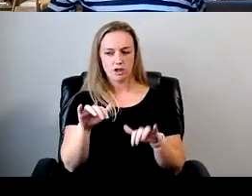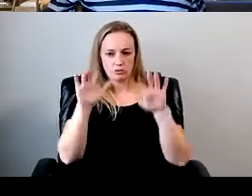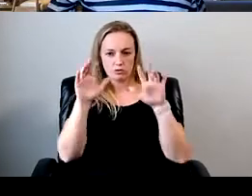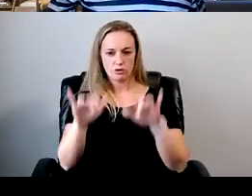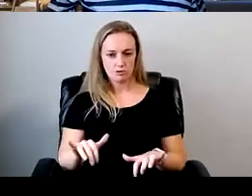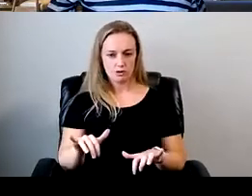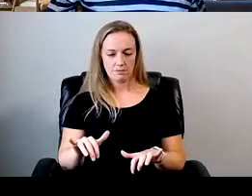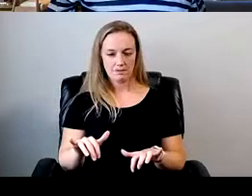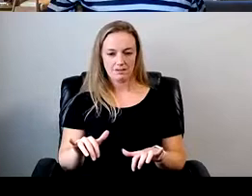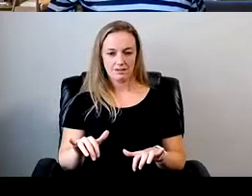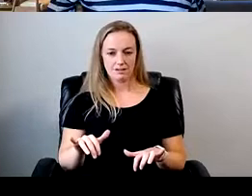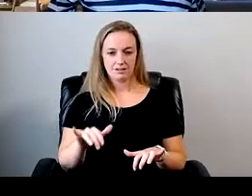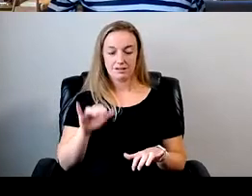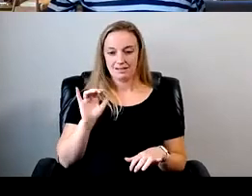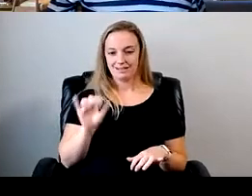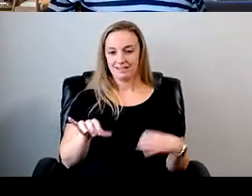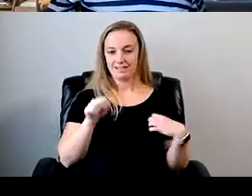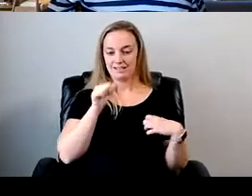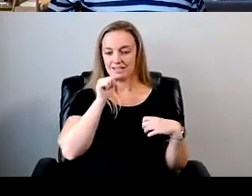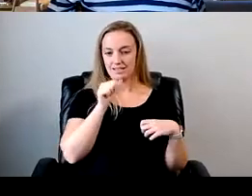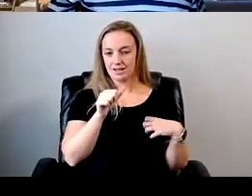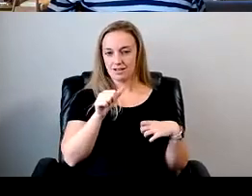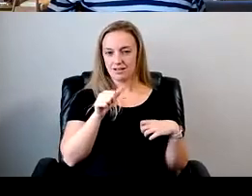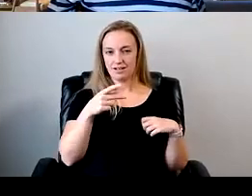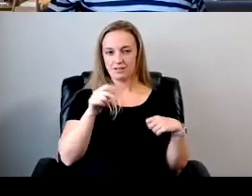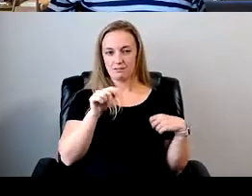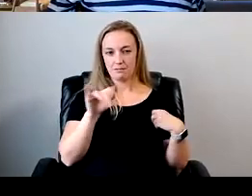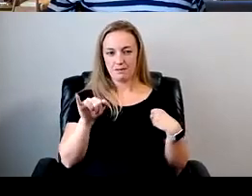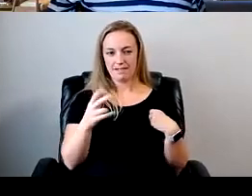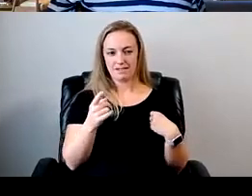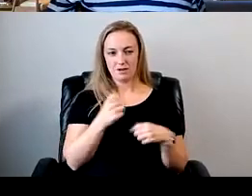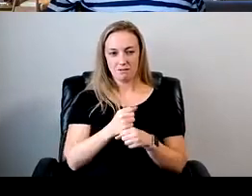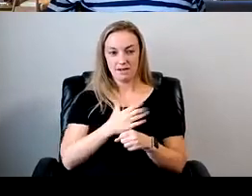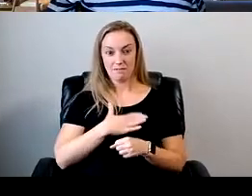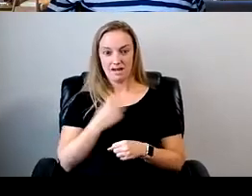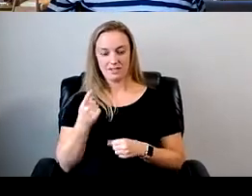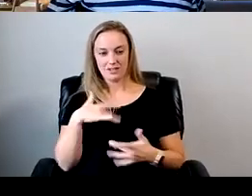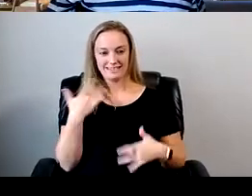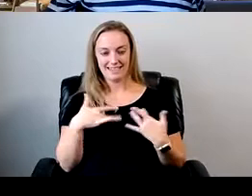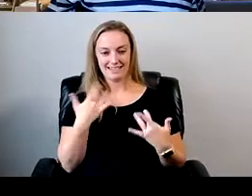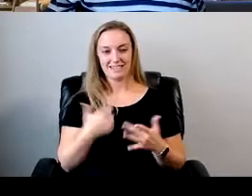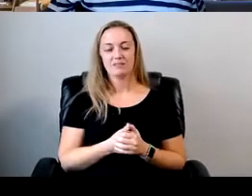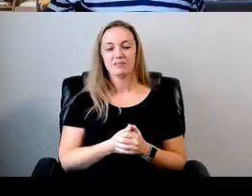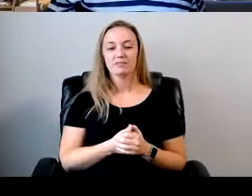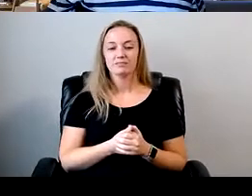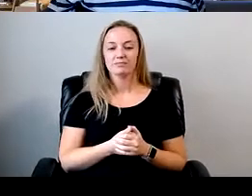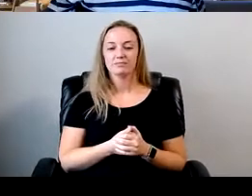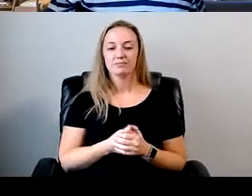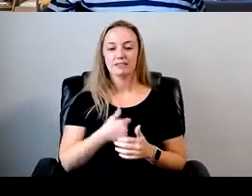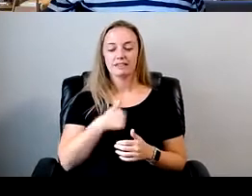It does not come, Patti's dog is getting my dog excited. So what I'll do is go through the chat,